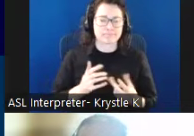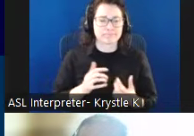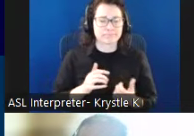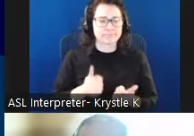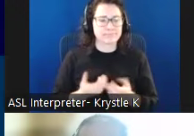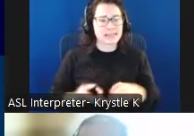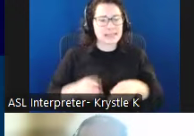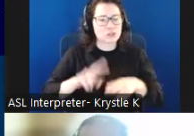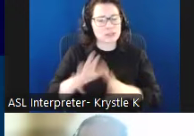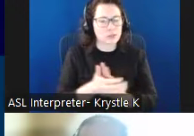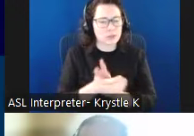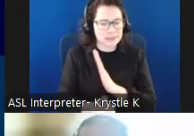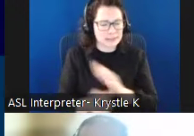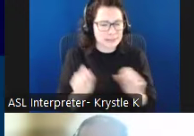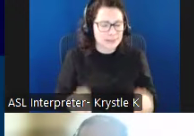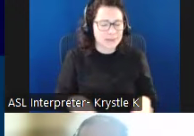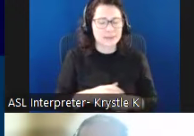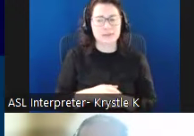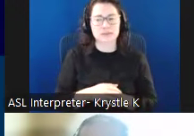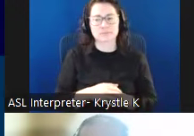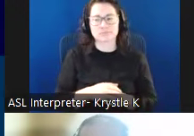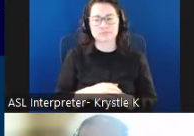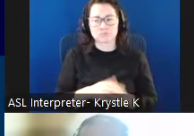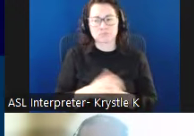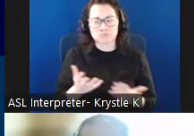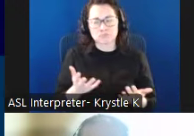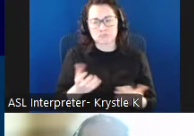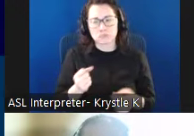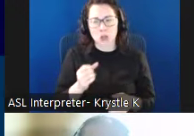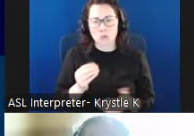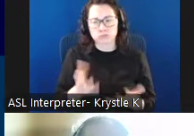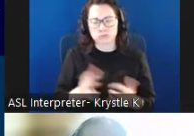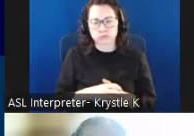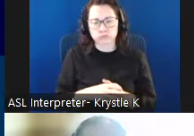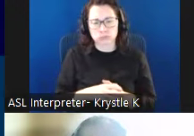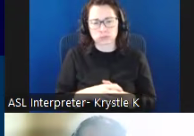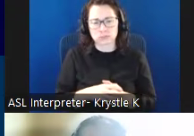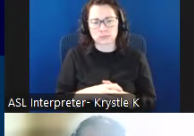their skills. Um, and so it's it's